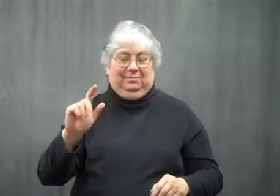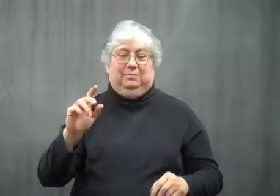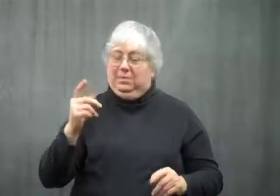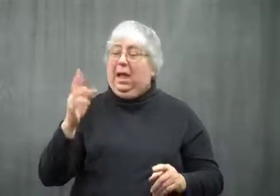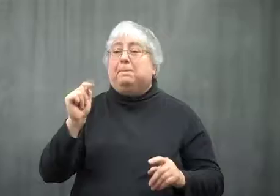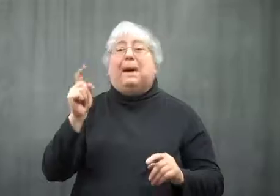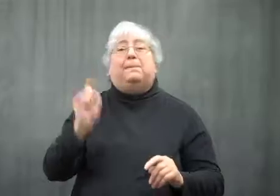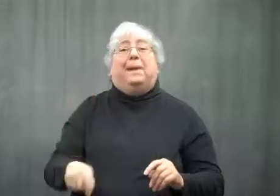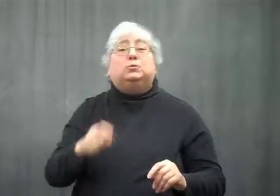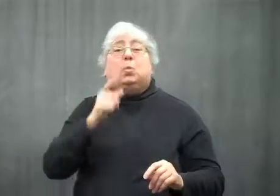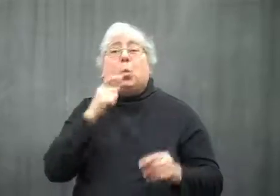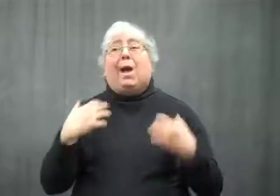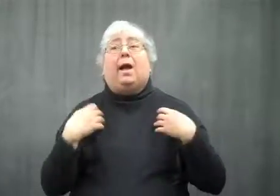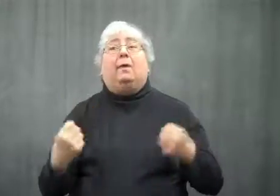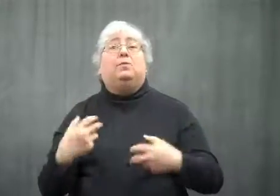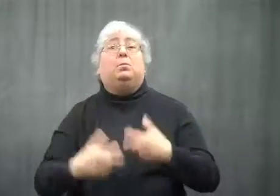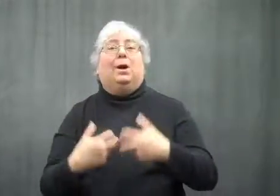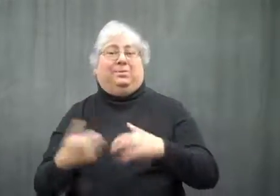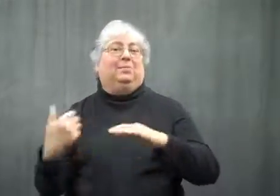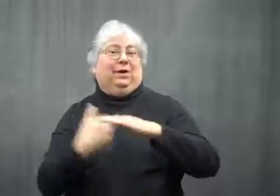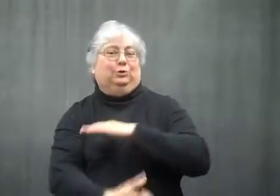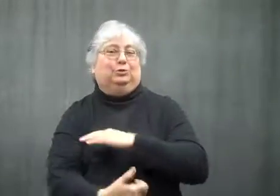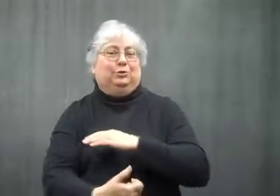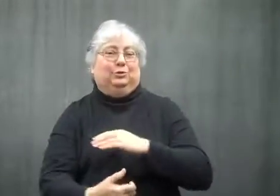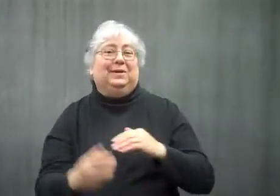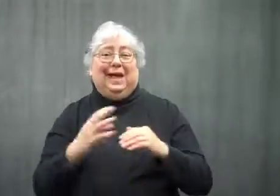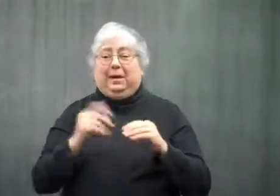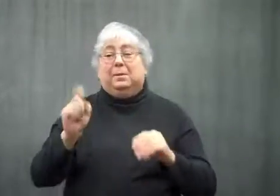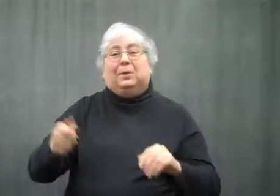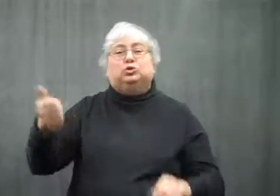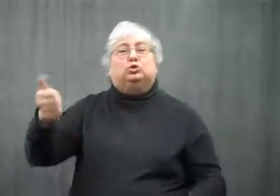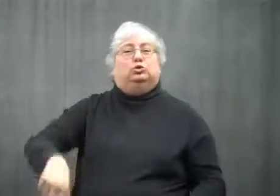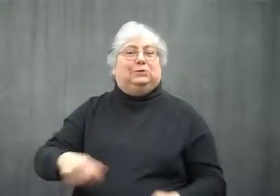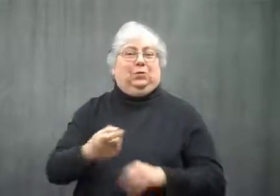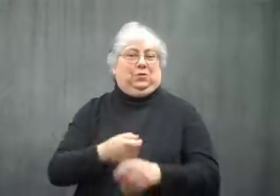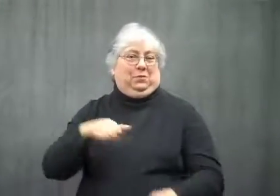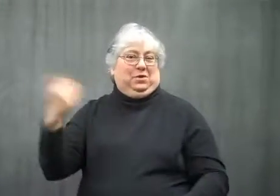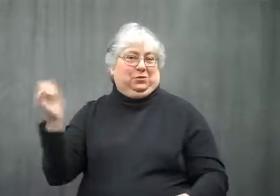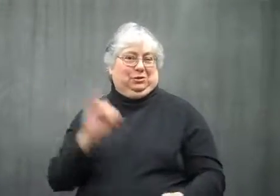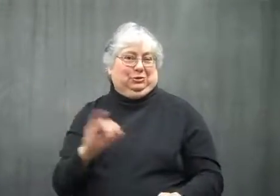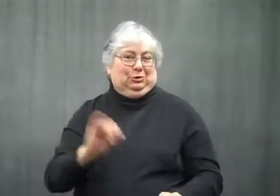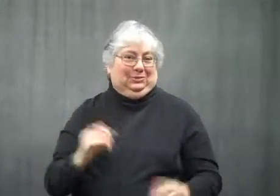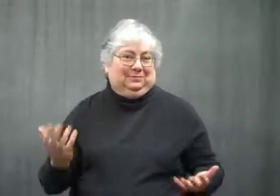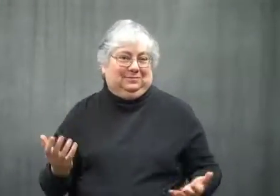Participants must have health problems and have been turned down for insurance.